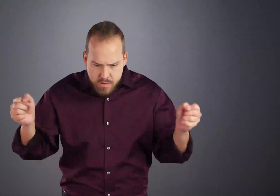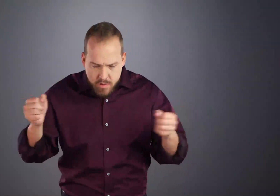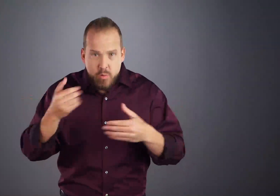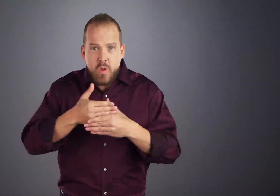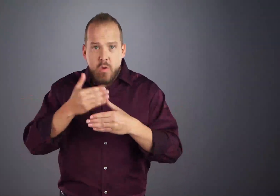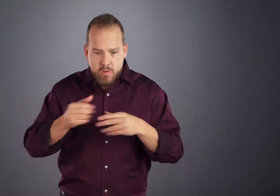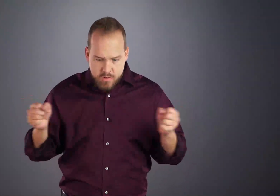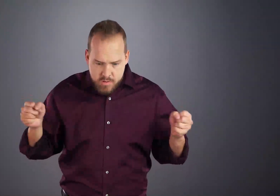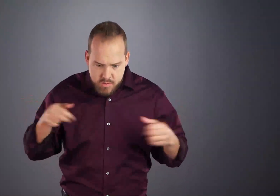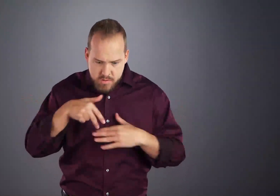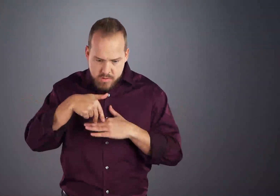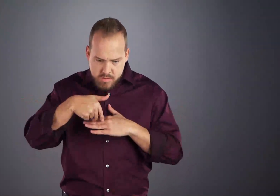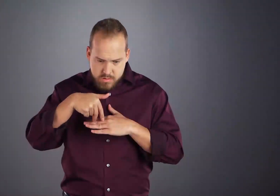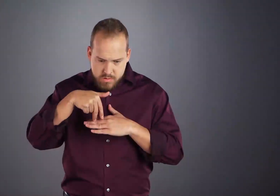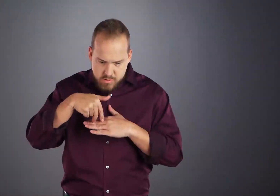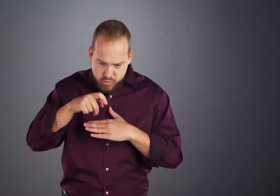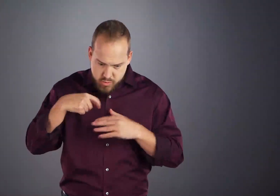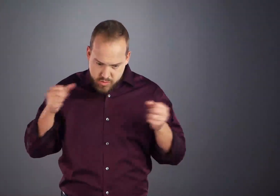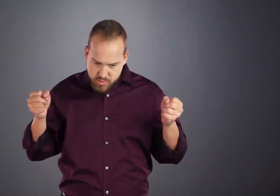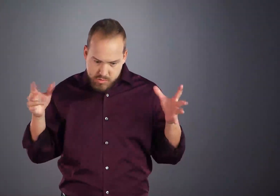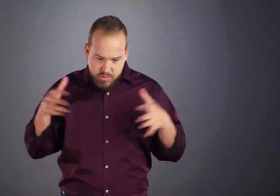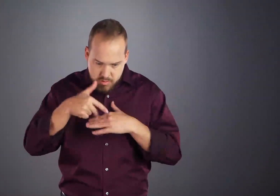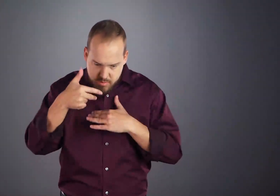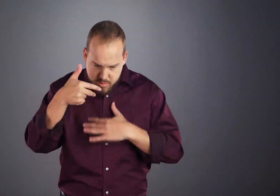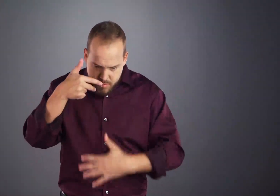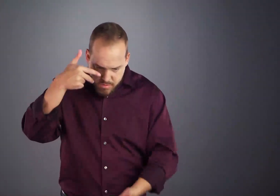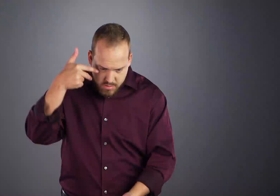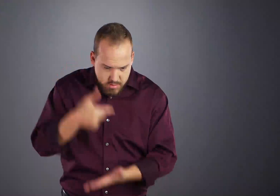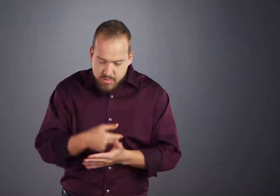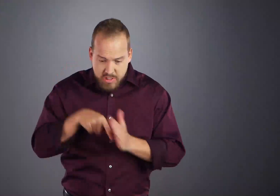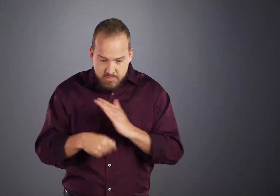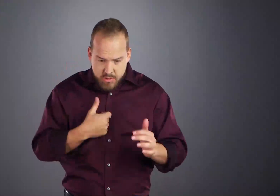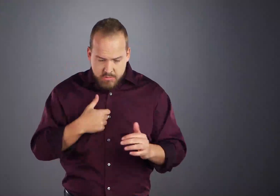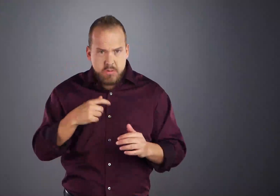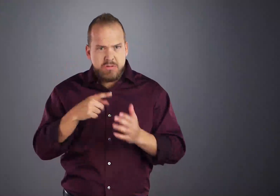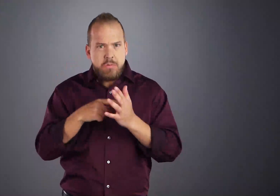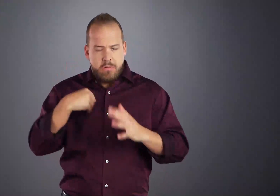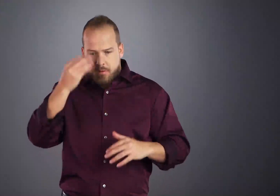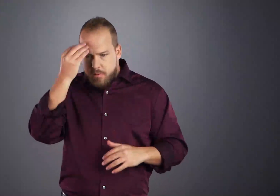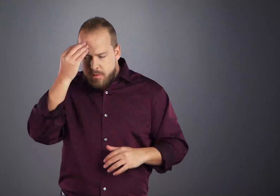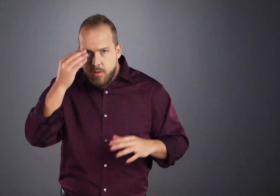Again I swayed dizzily before an open window,